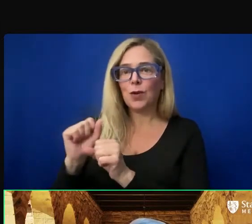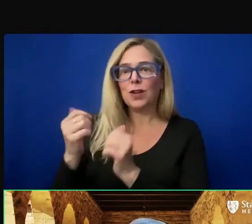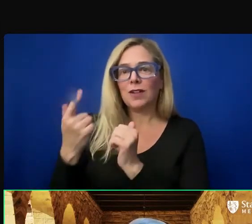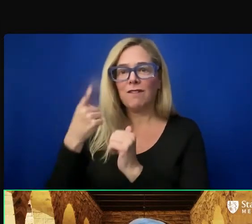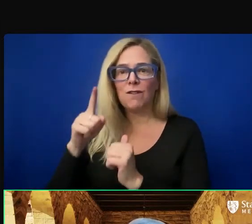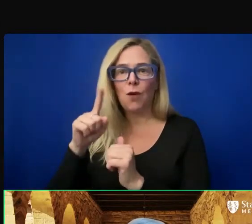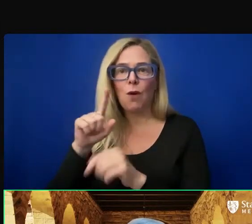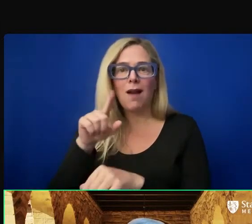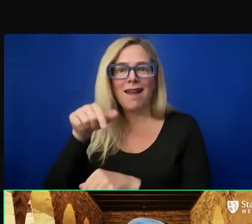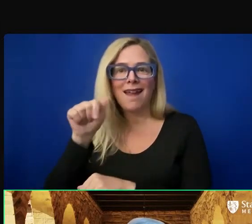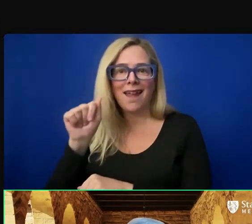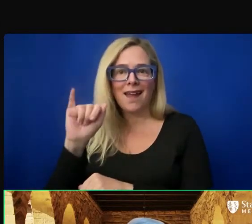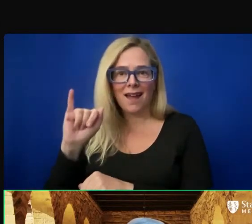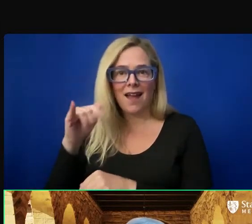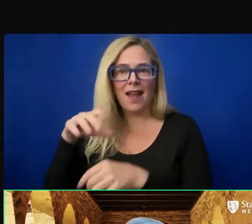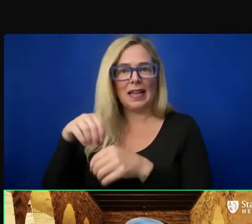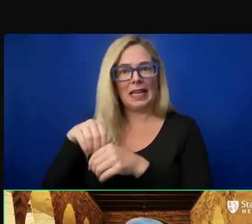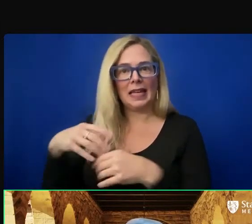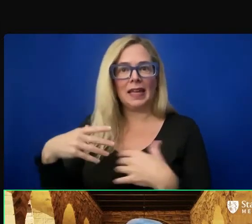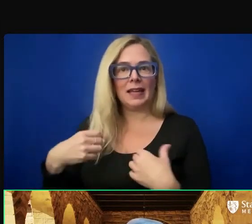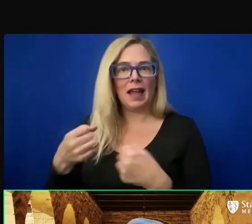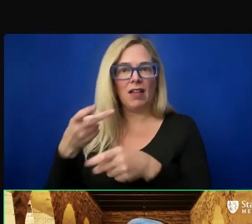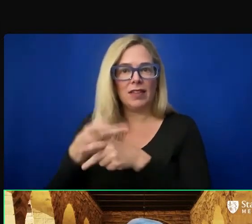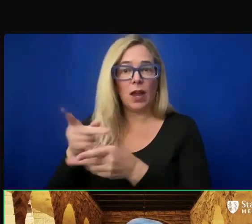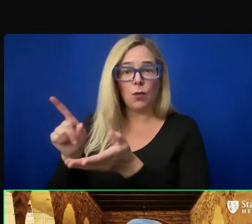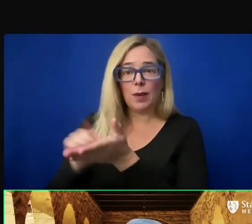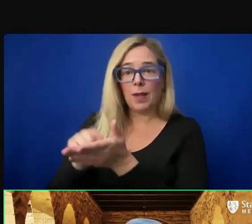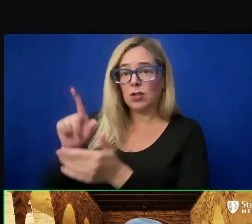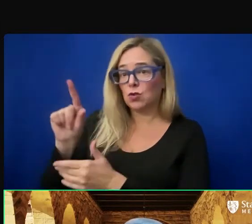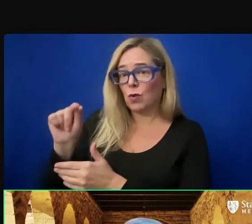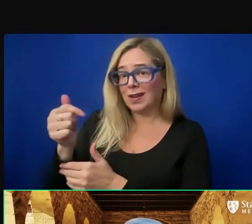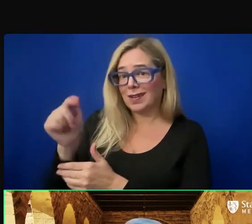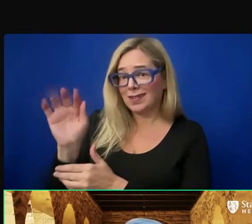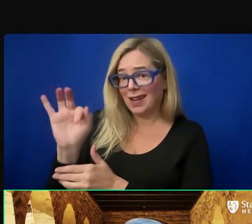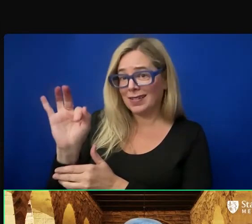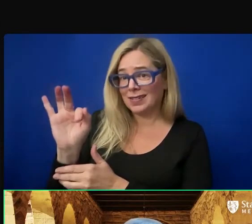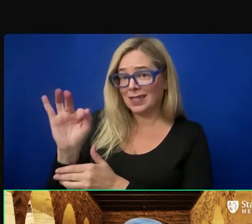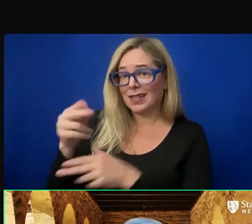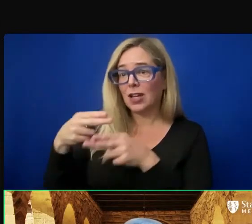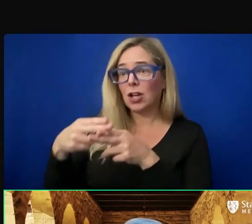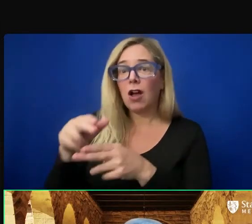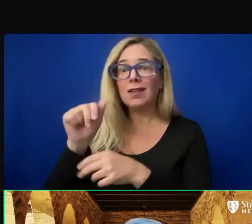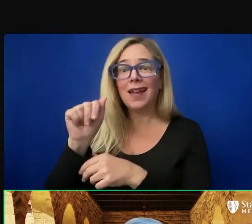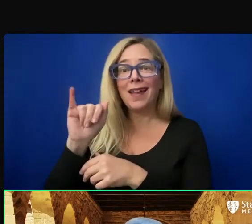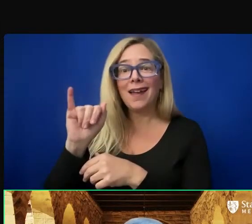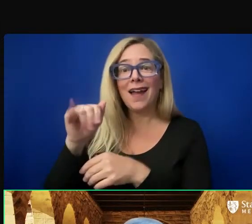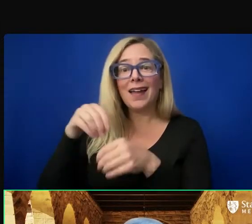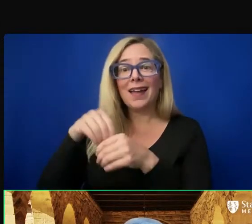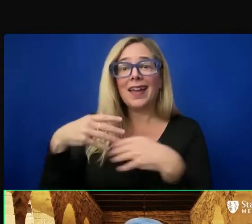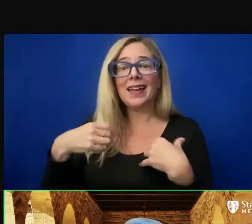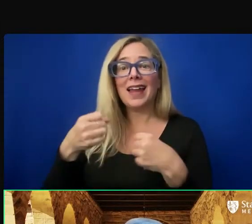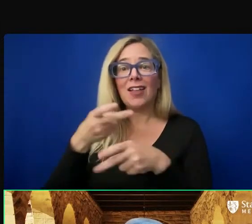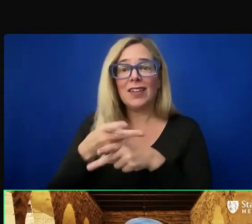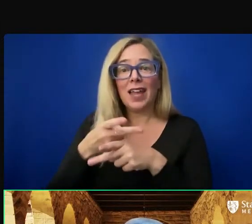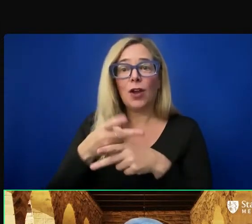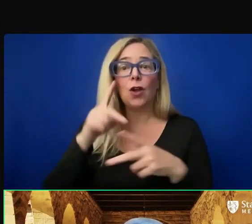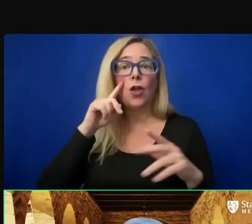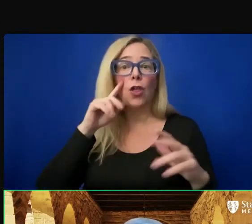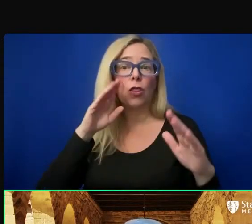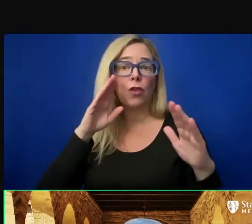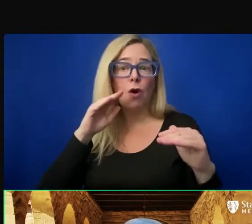And publish this book in 2019 called AI in healthcare, the hope, the hype, the promise, the